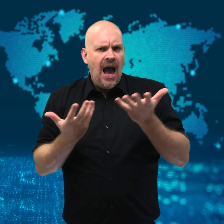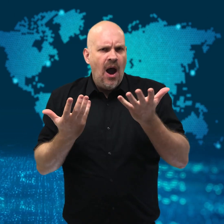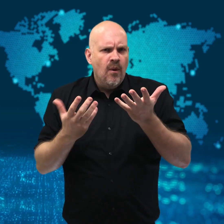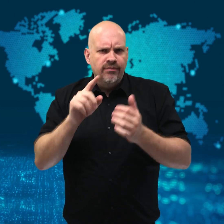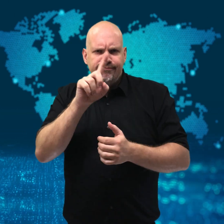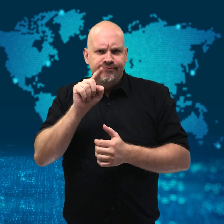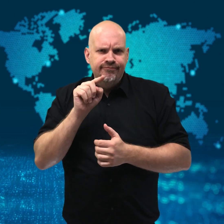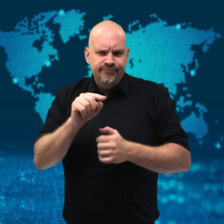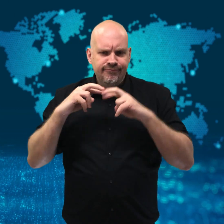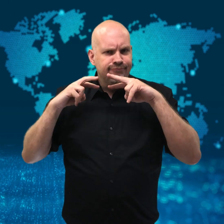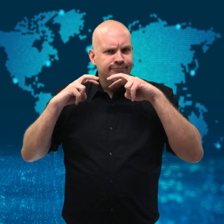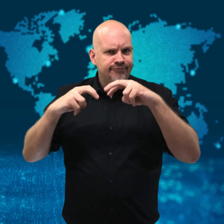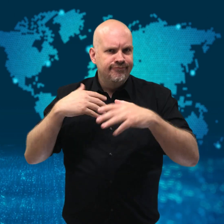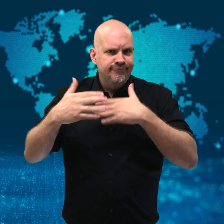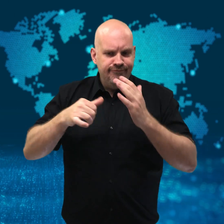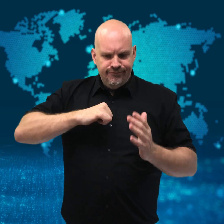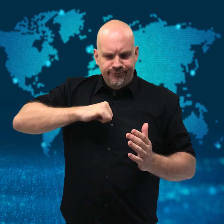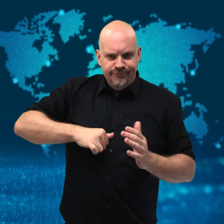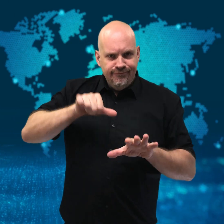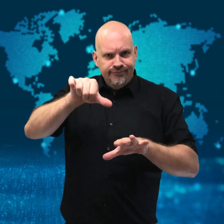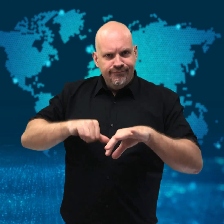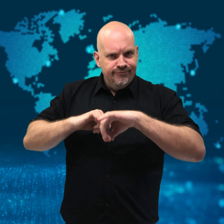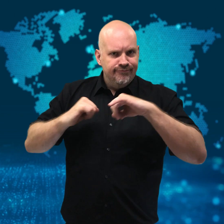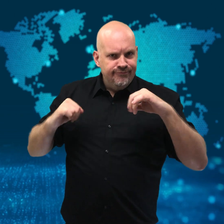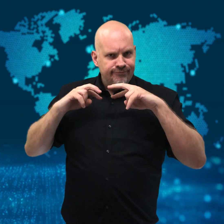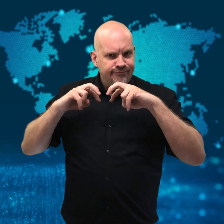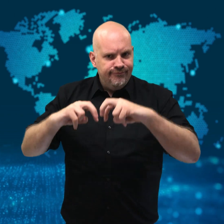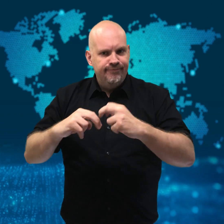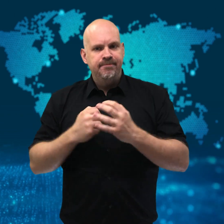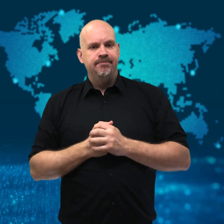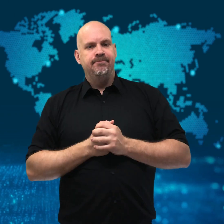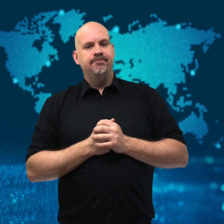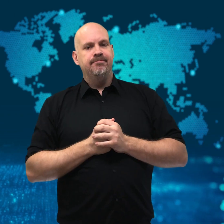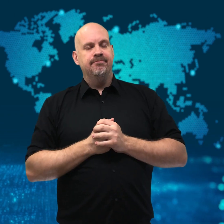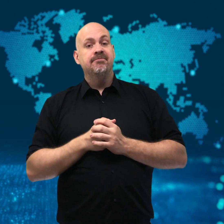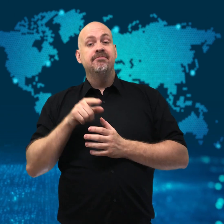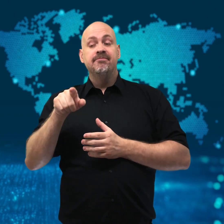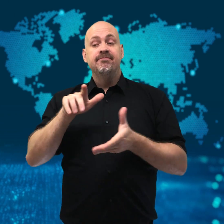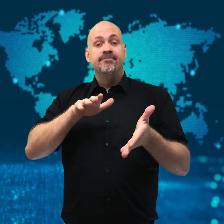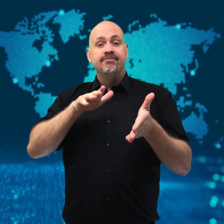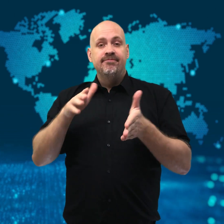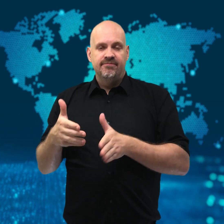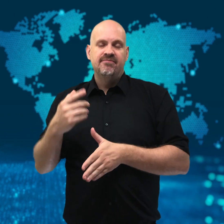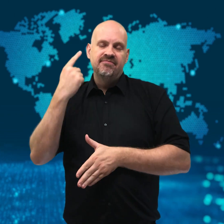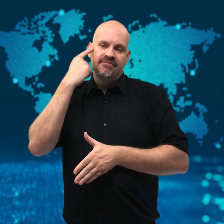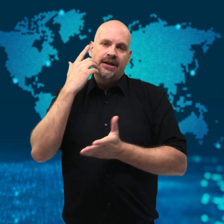His death is believed to have been accidental